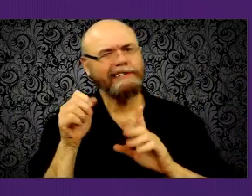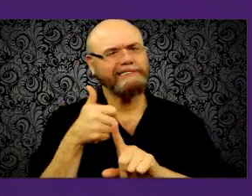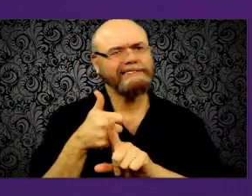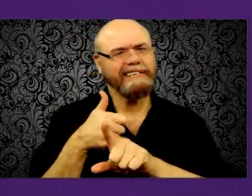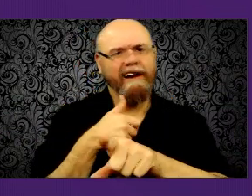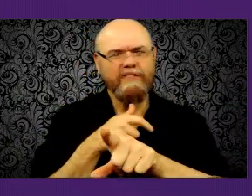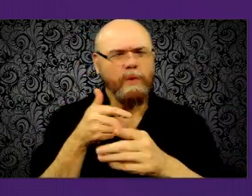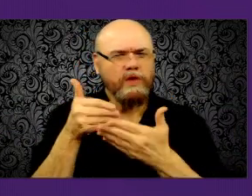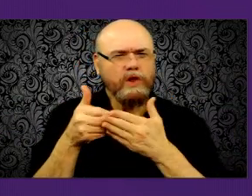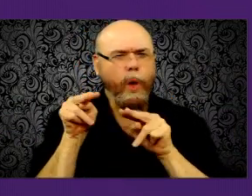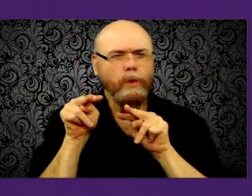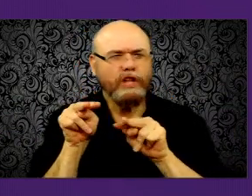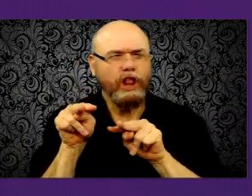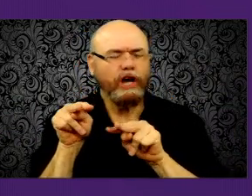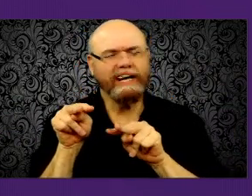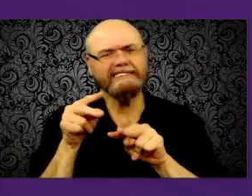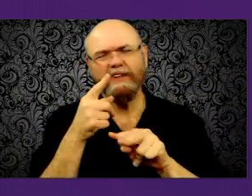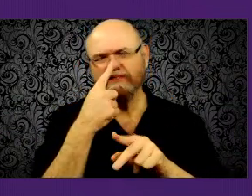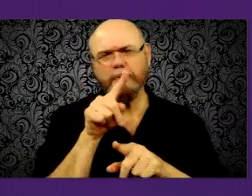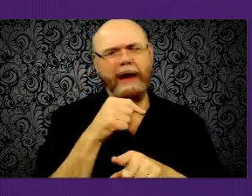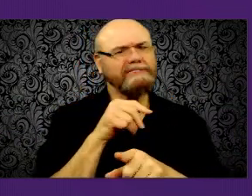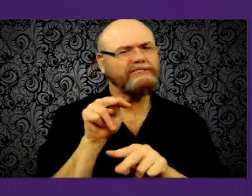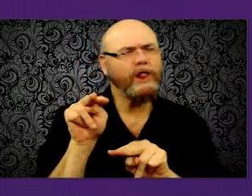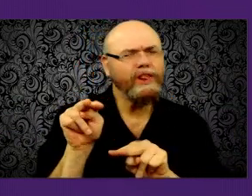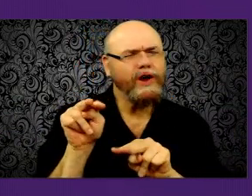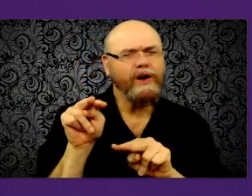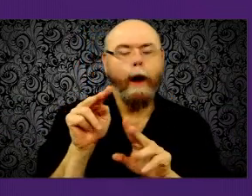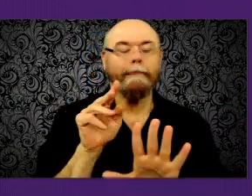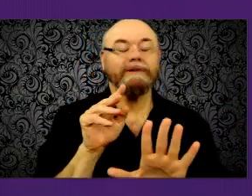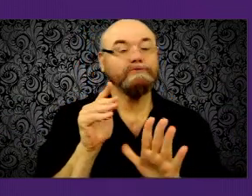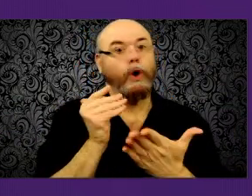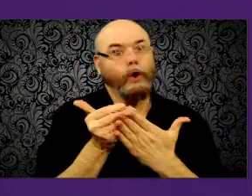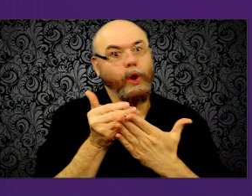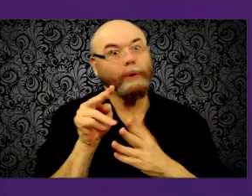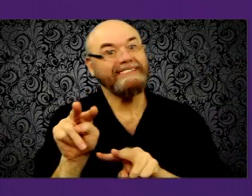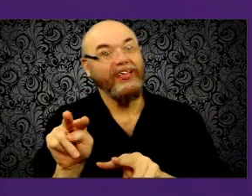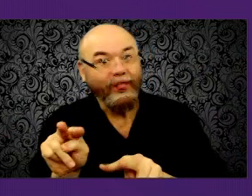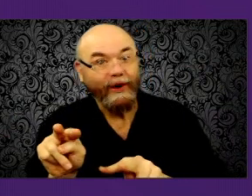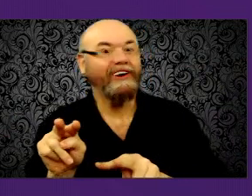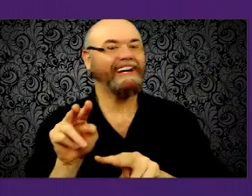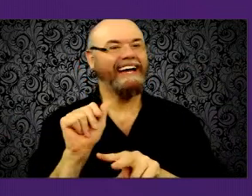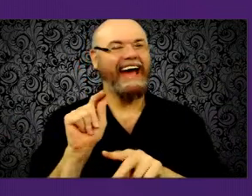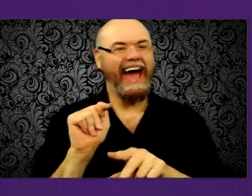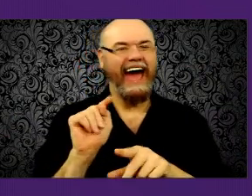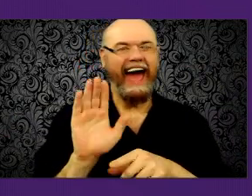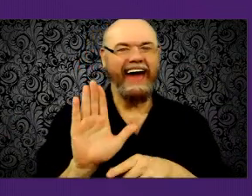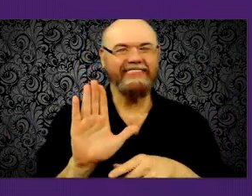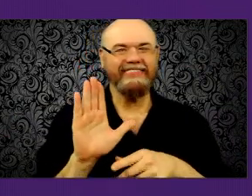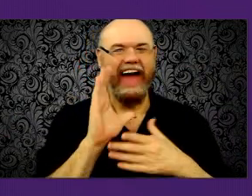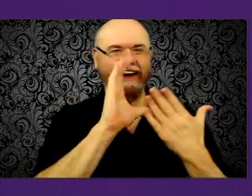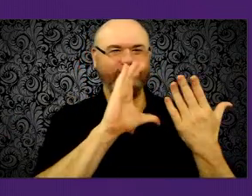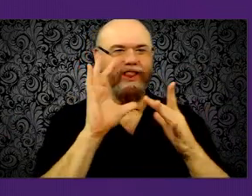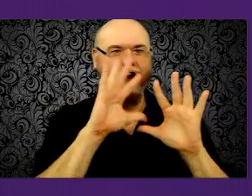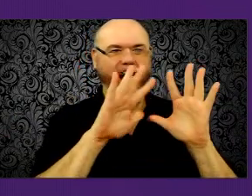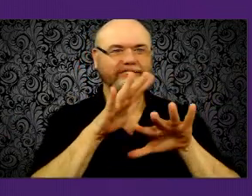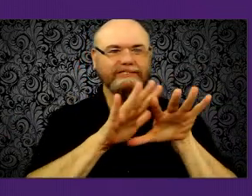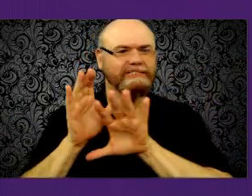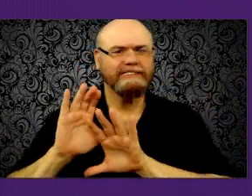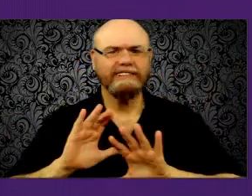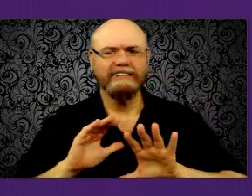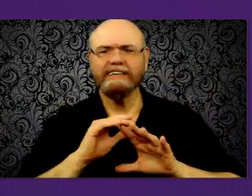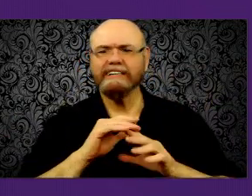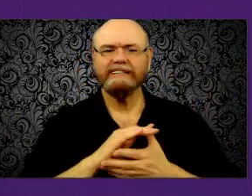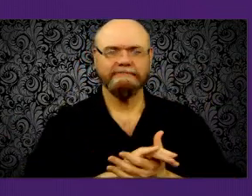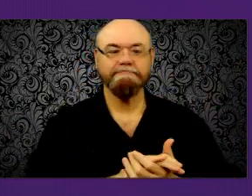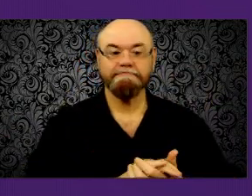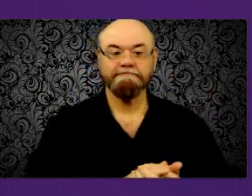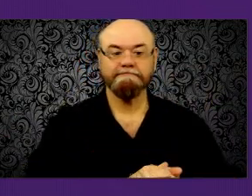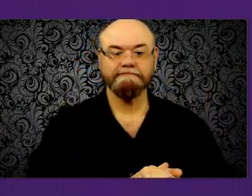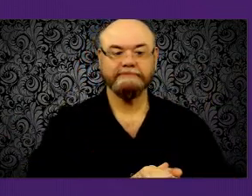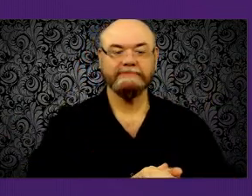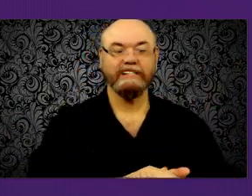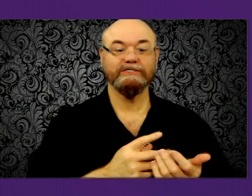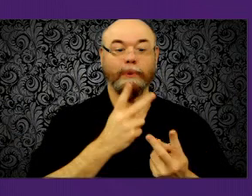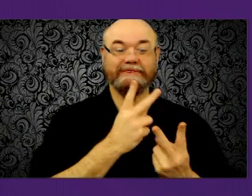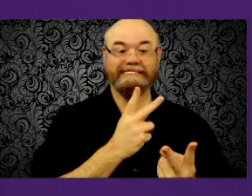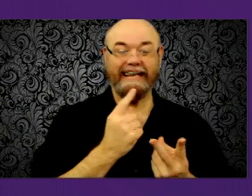take a moment to closely look at Bearden's collage using 'see, think, me, we'. What do you see when